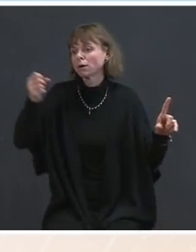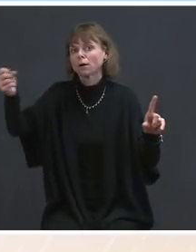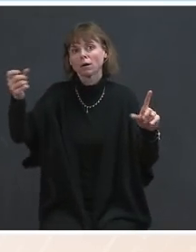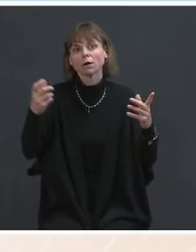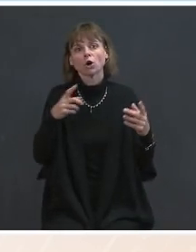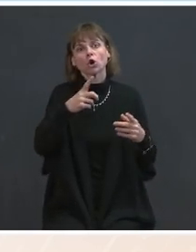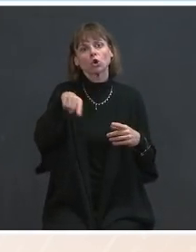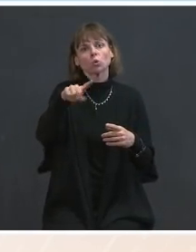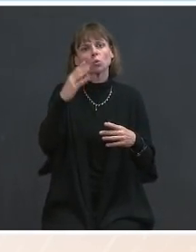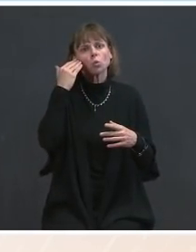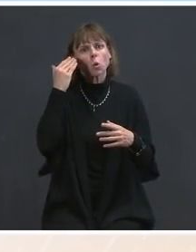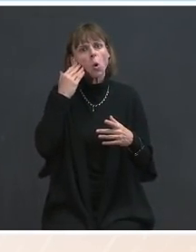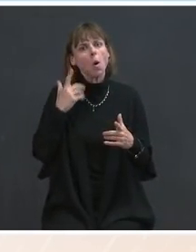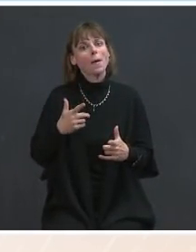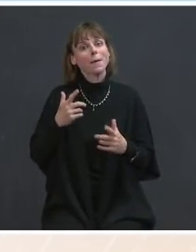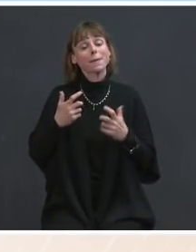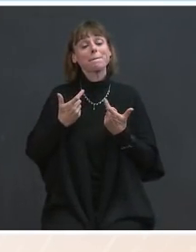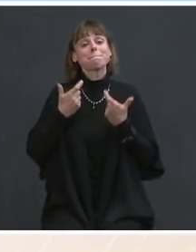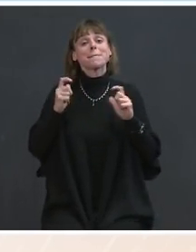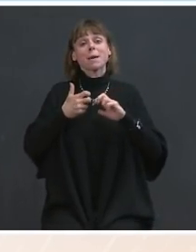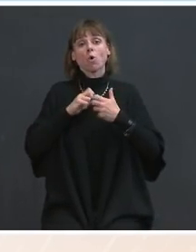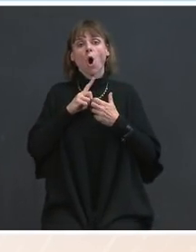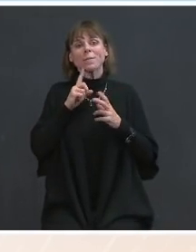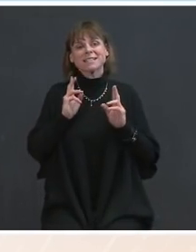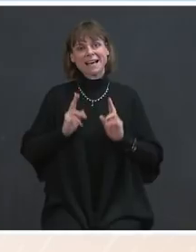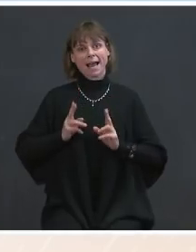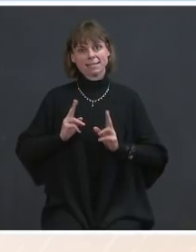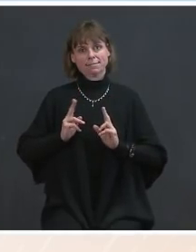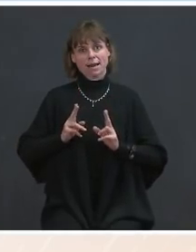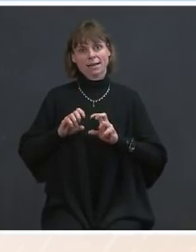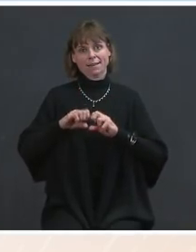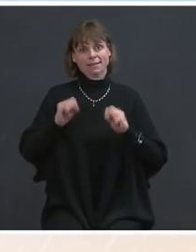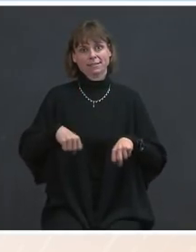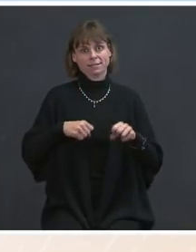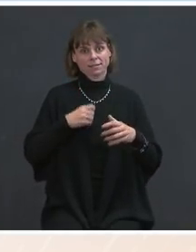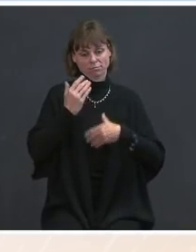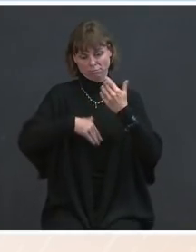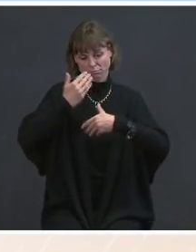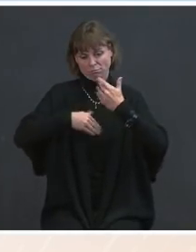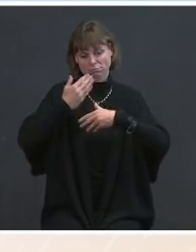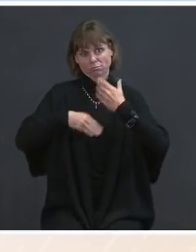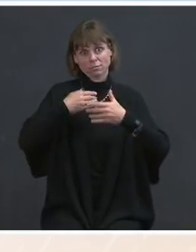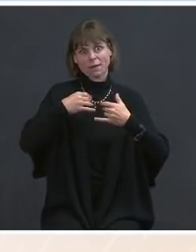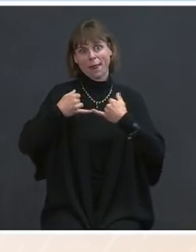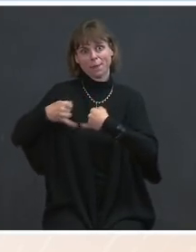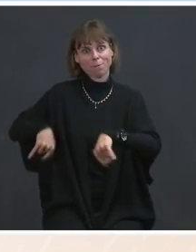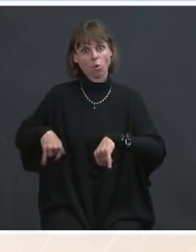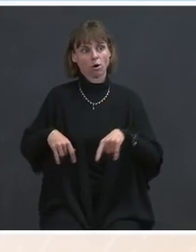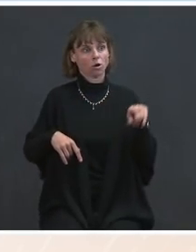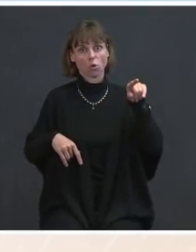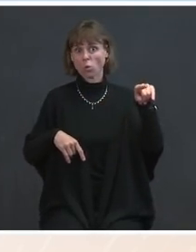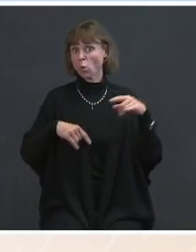big issues here are expediting what's happening at the border. None of these Border Patrol facilities are made for children, and we want to move them